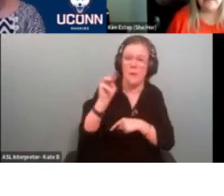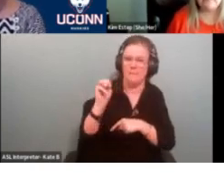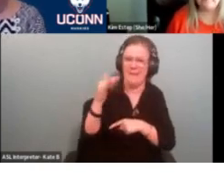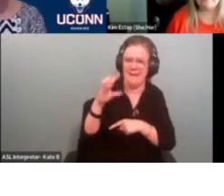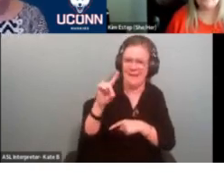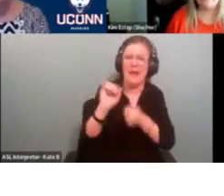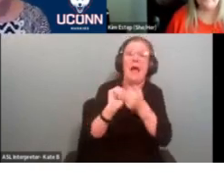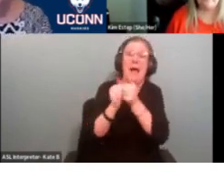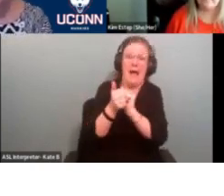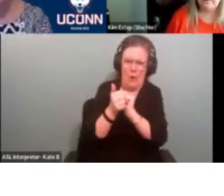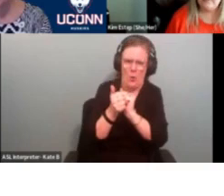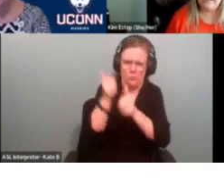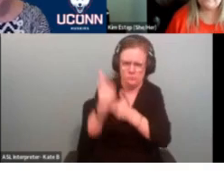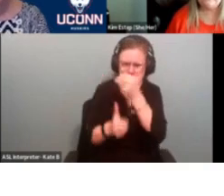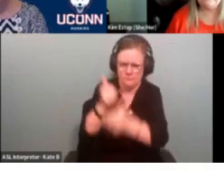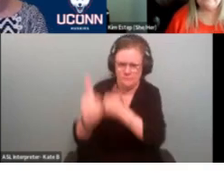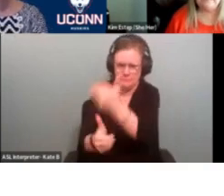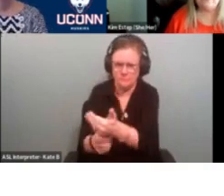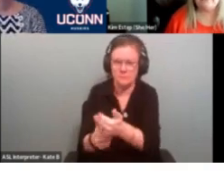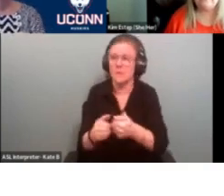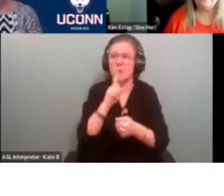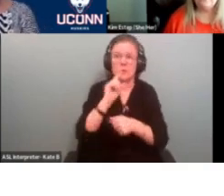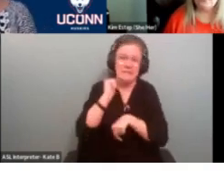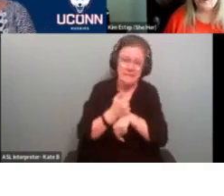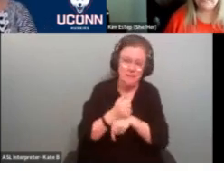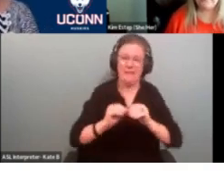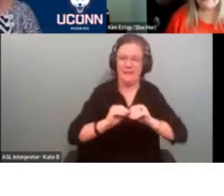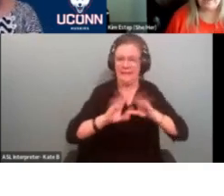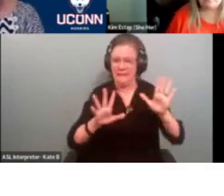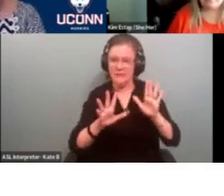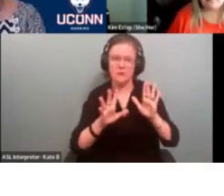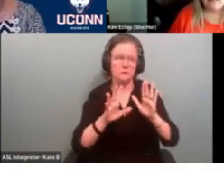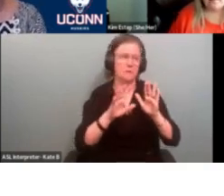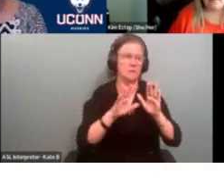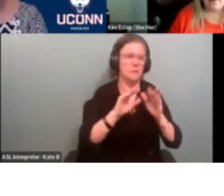needed to make sure that we had clear practice expectations, training, access to expert